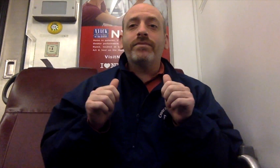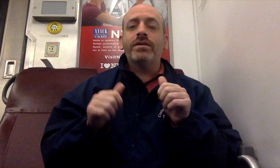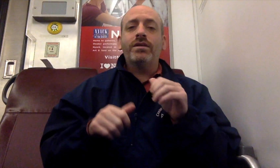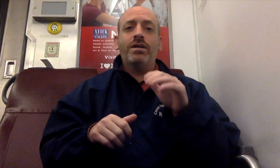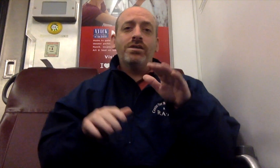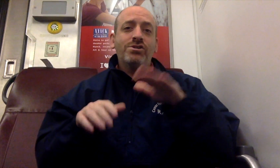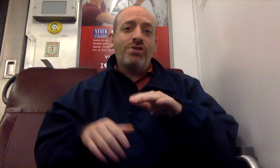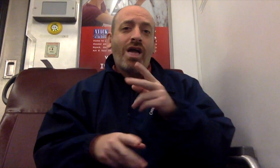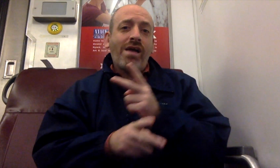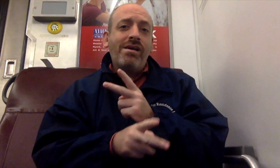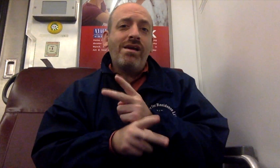theaters, child care,